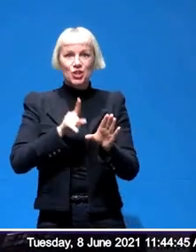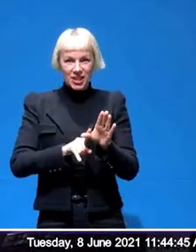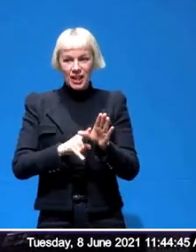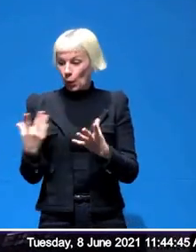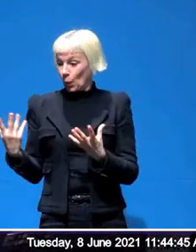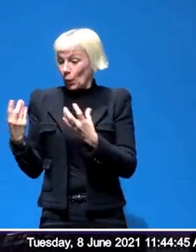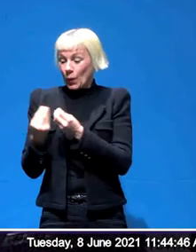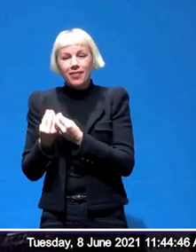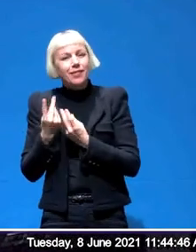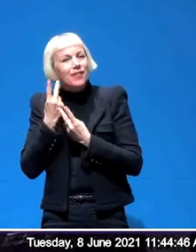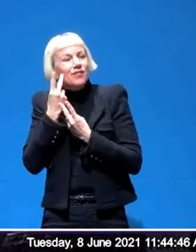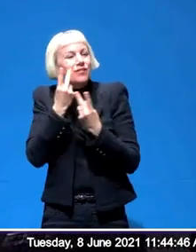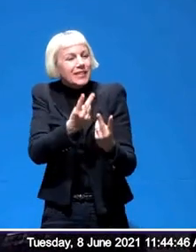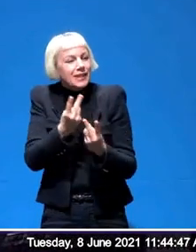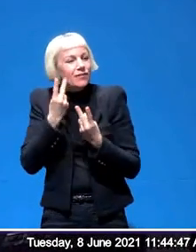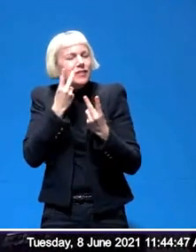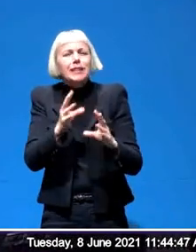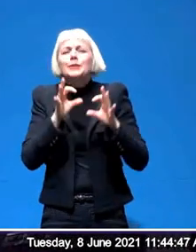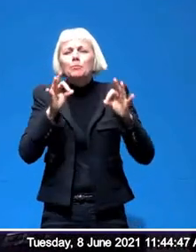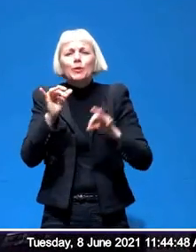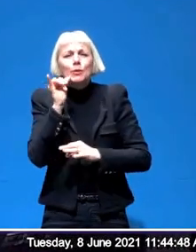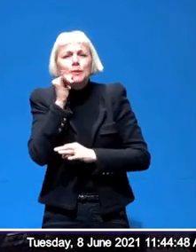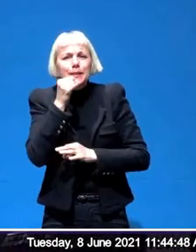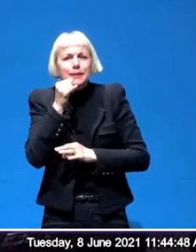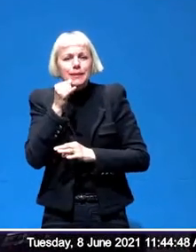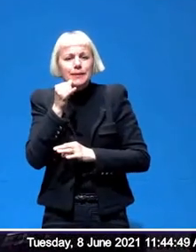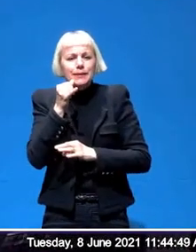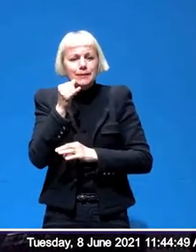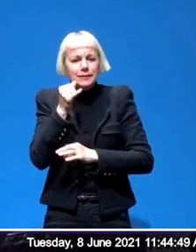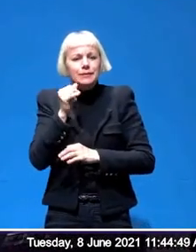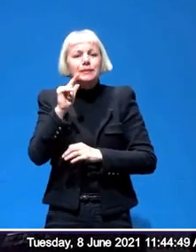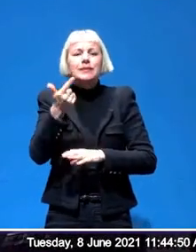Specialist Dental Clinic in Adelaide, Daniel sat in the dentist chair